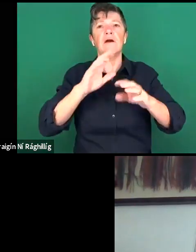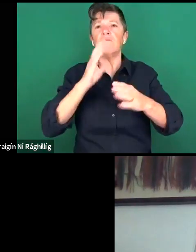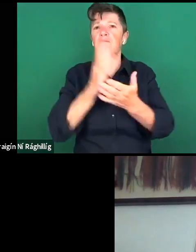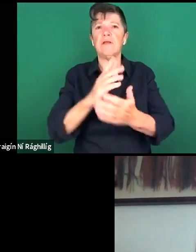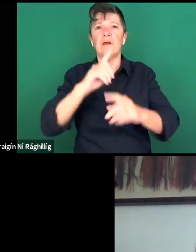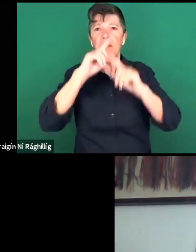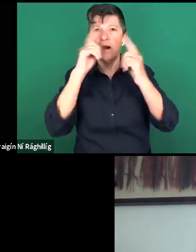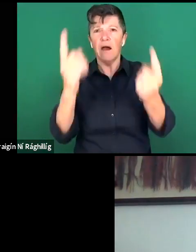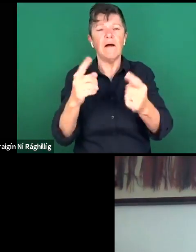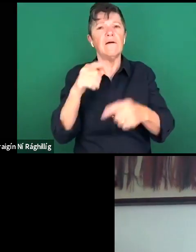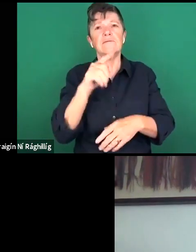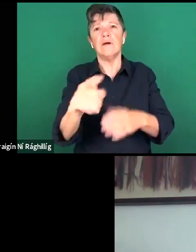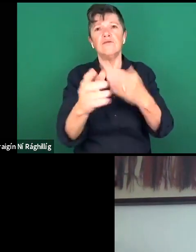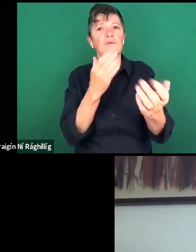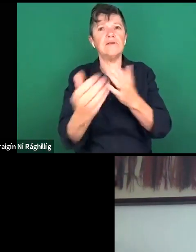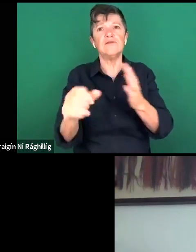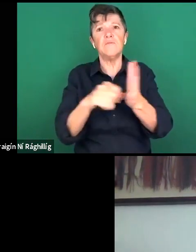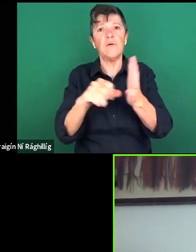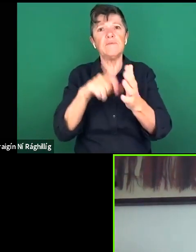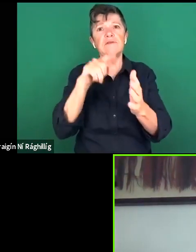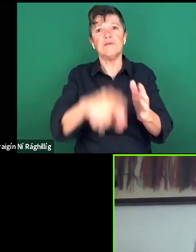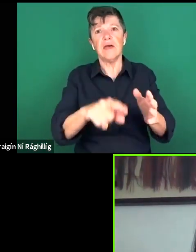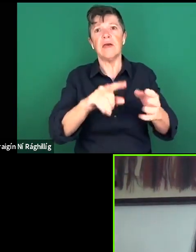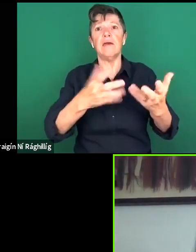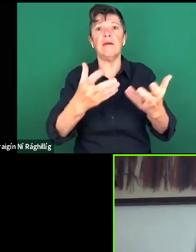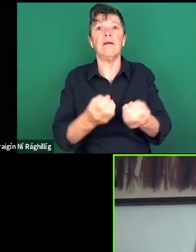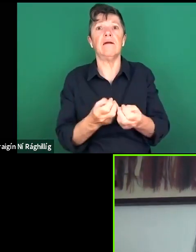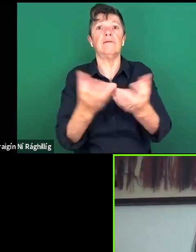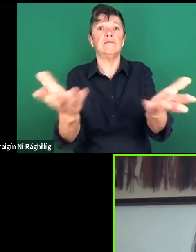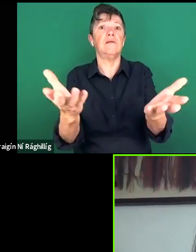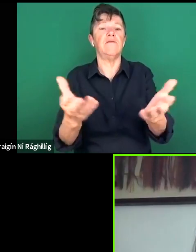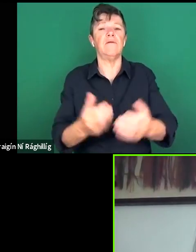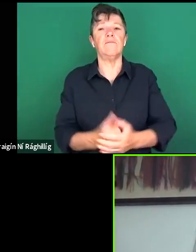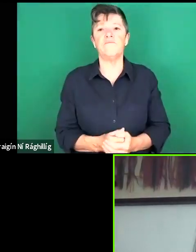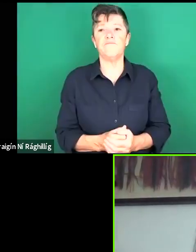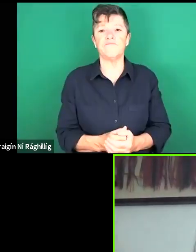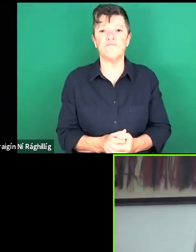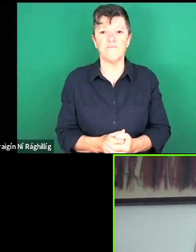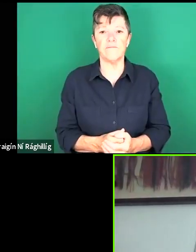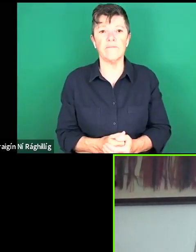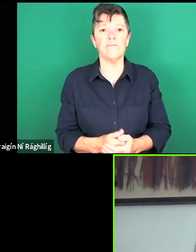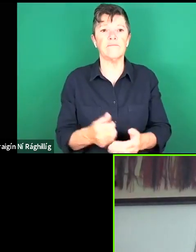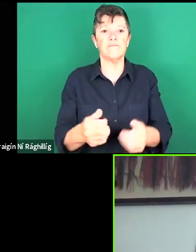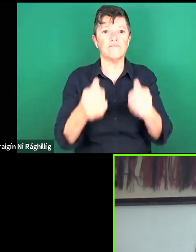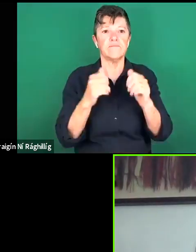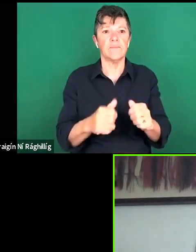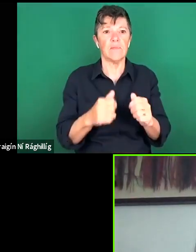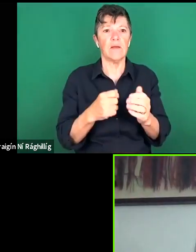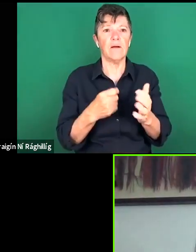that we can all participate in in terms of trying